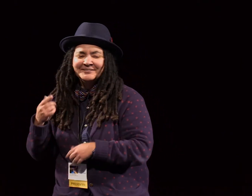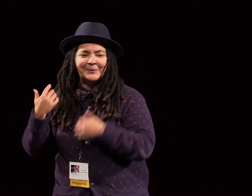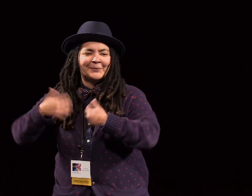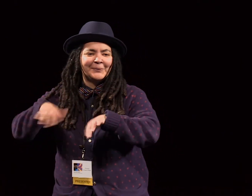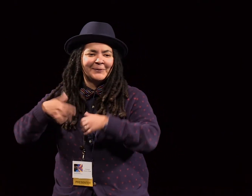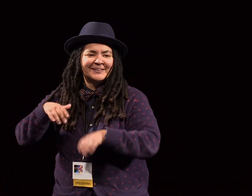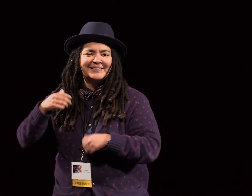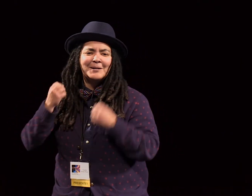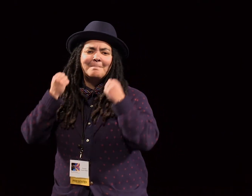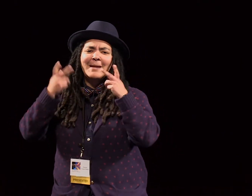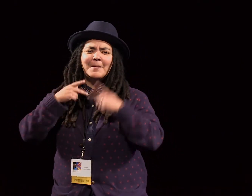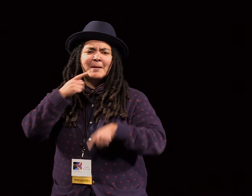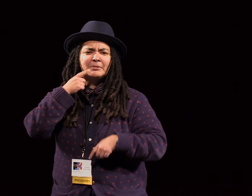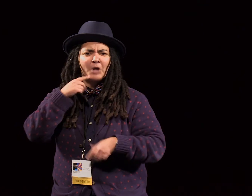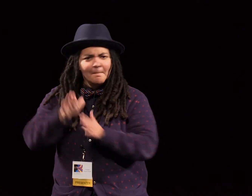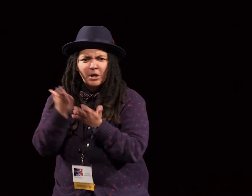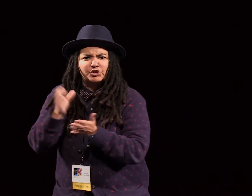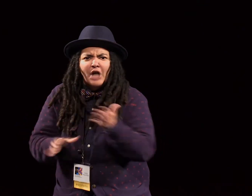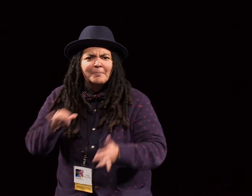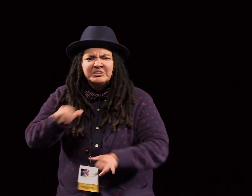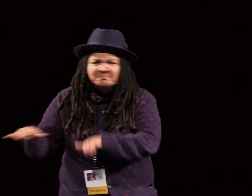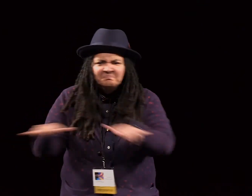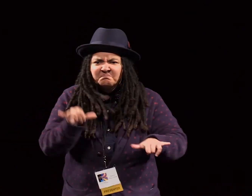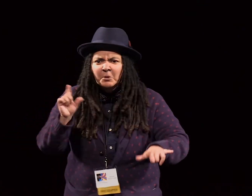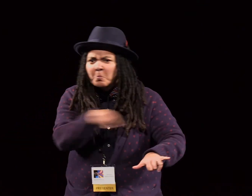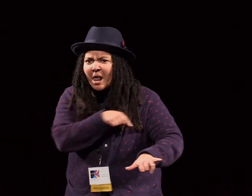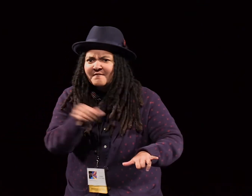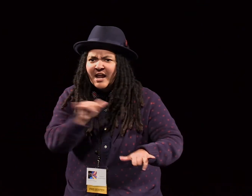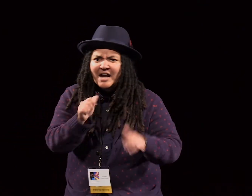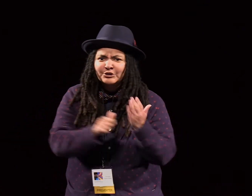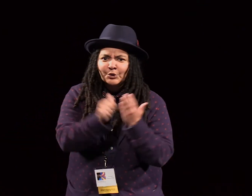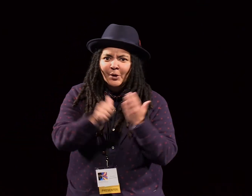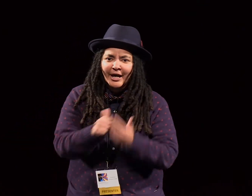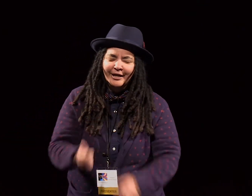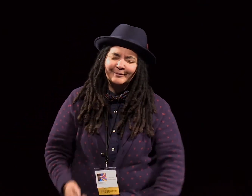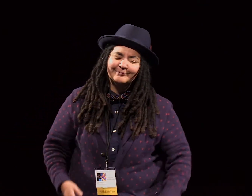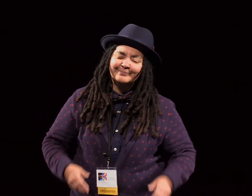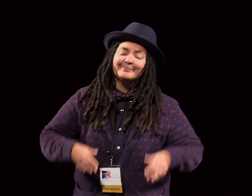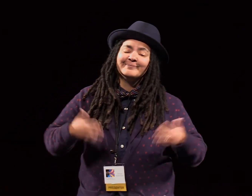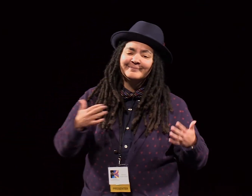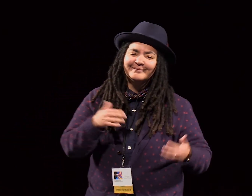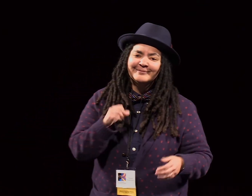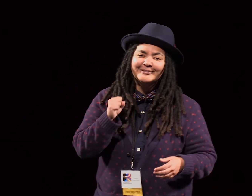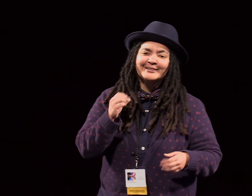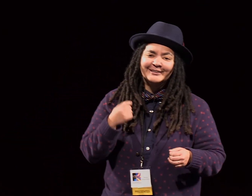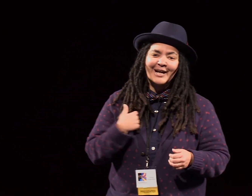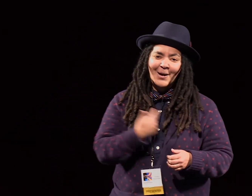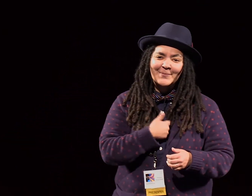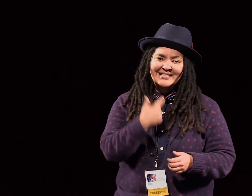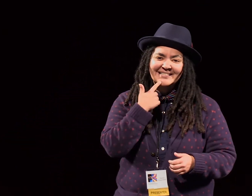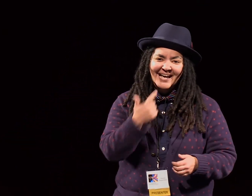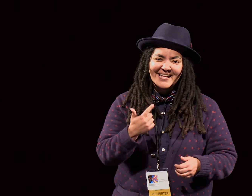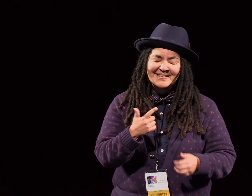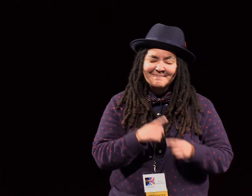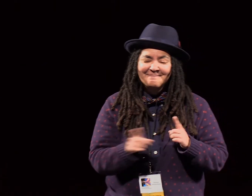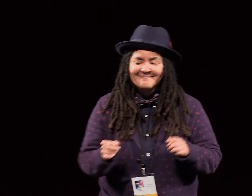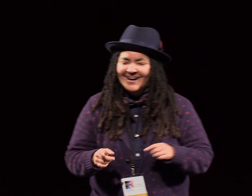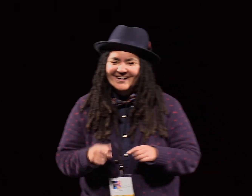I've done a chapter in a book before and people say, "Oh, that's the same thing as an article." No, it's not.